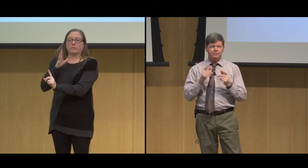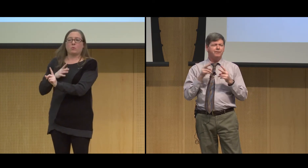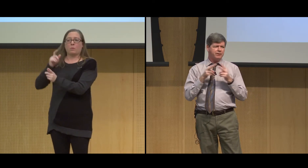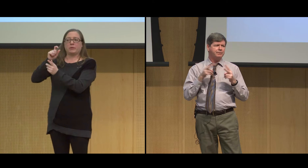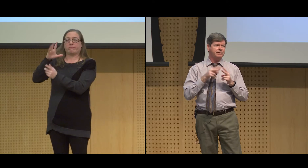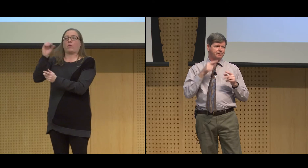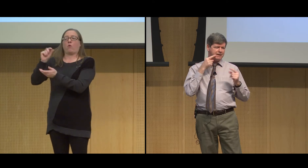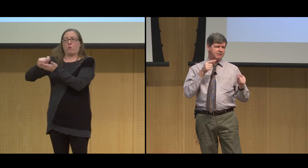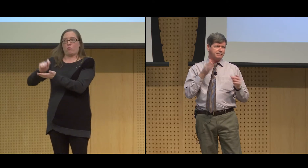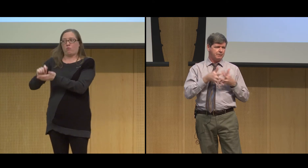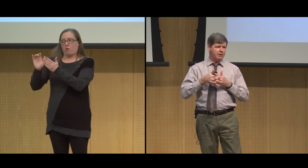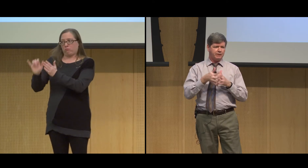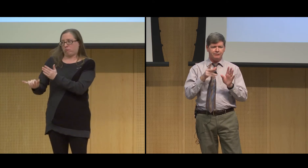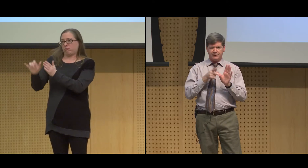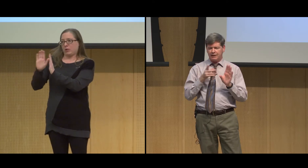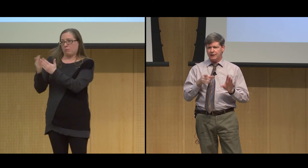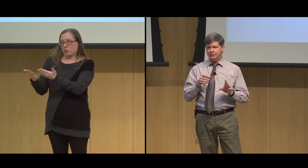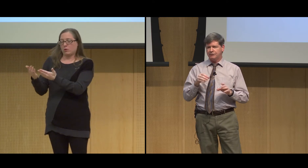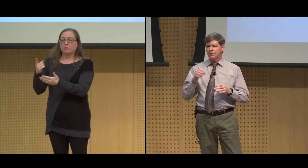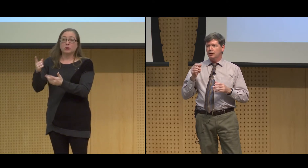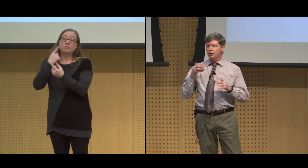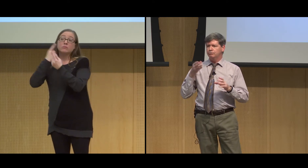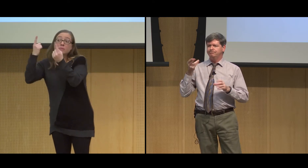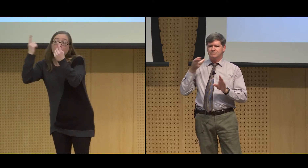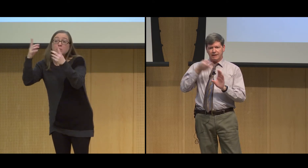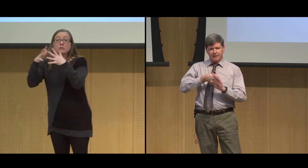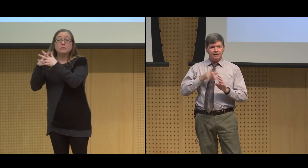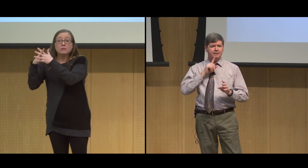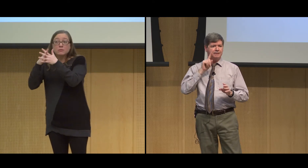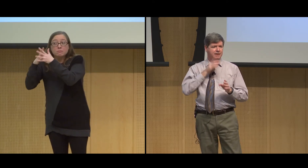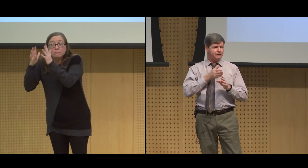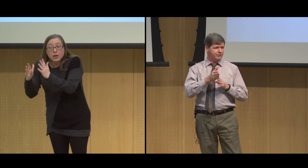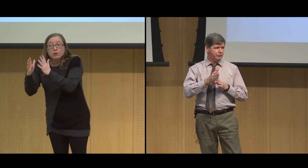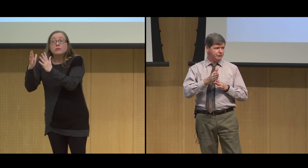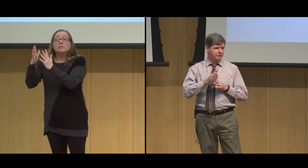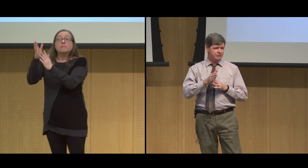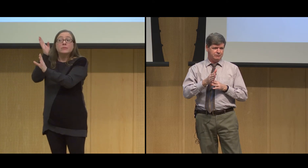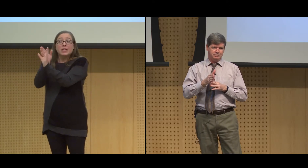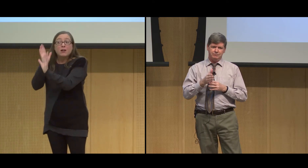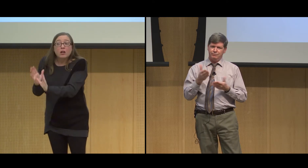She's a very, very famous American psychiatrist who kind of got in the deaf field